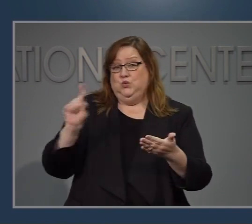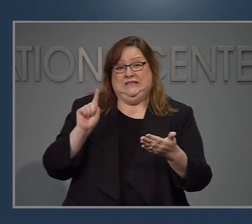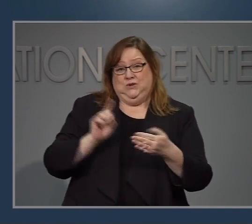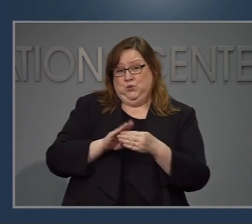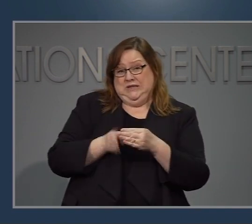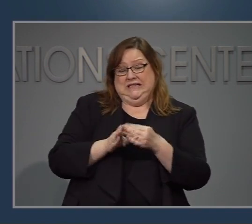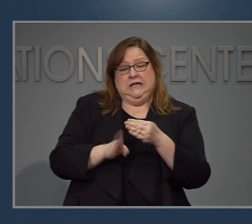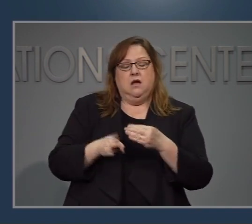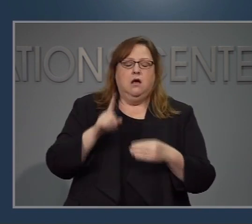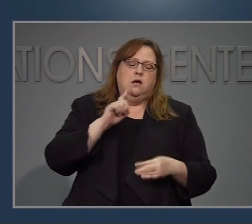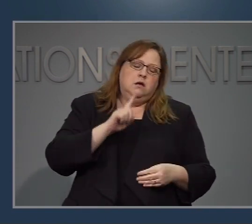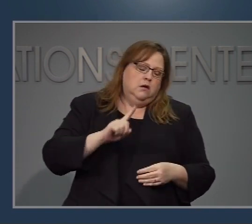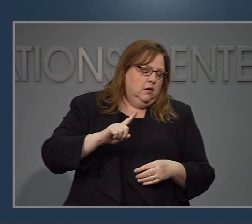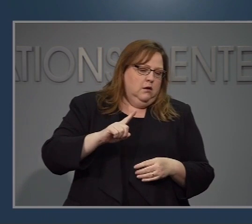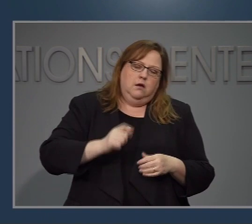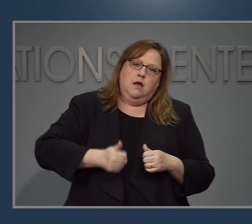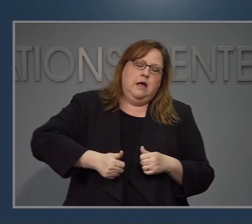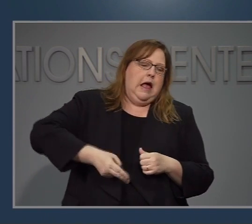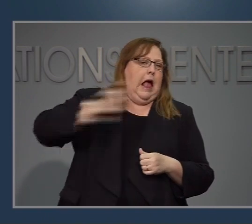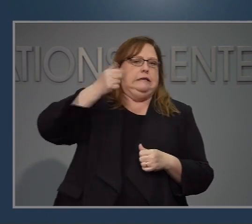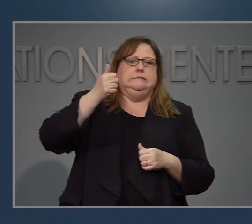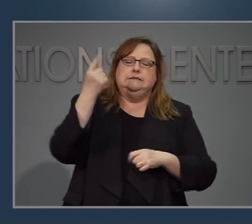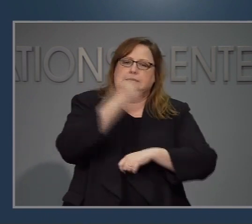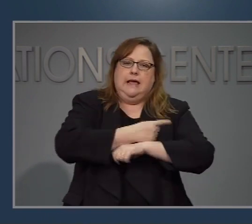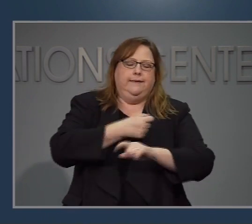TODAY WE HAD A LOWER DAILY NEW